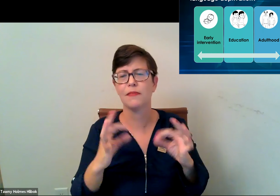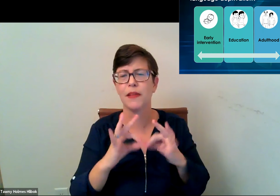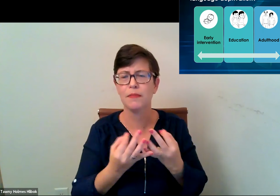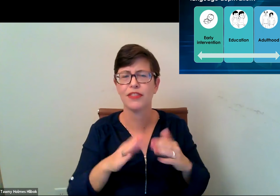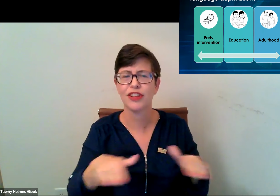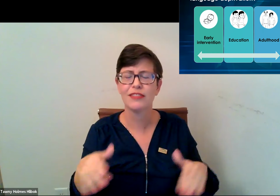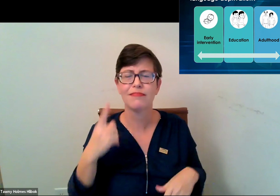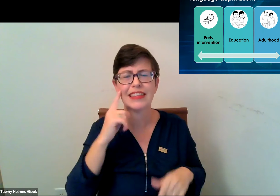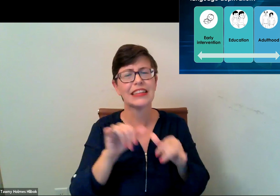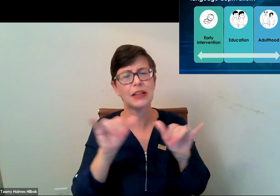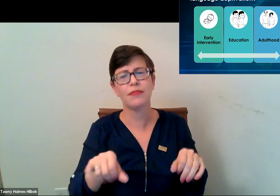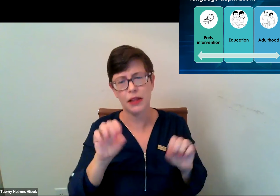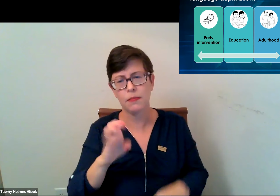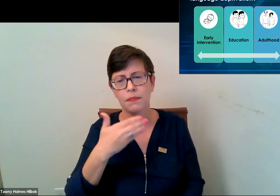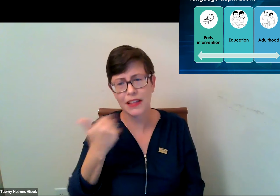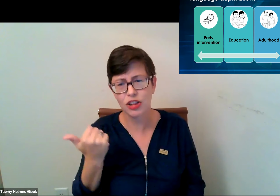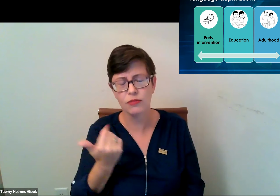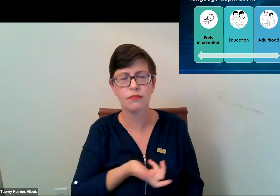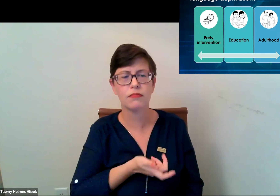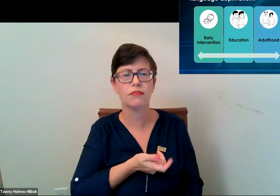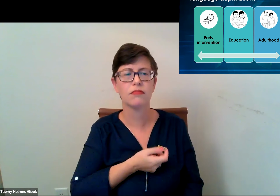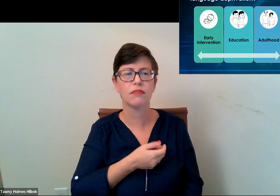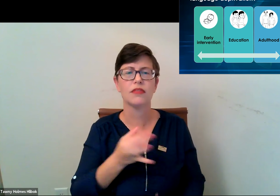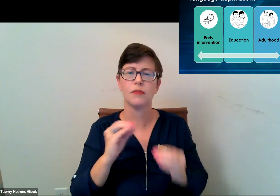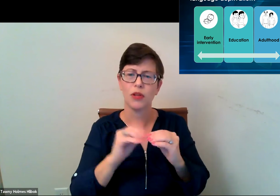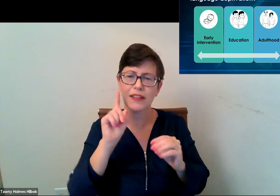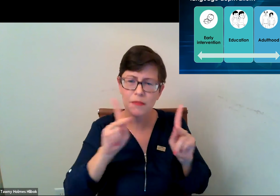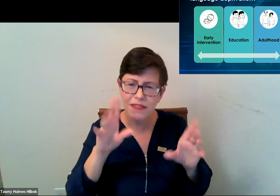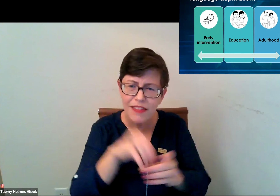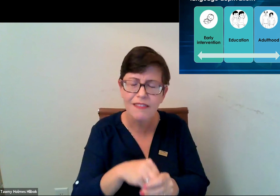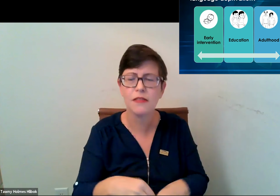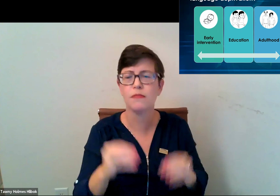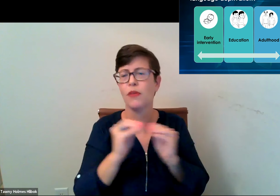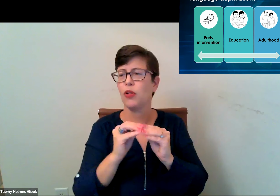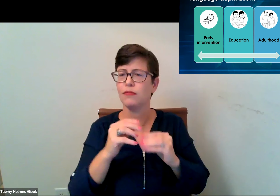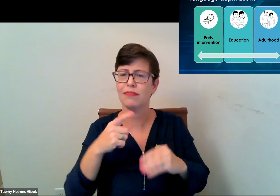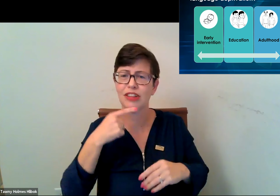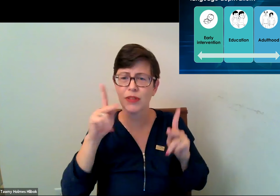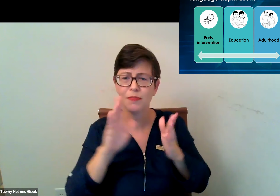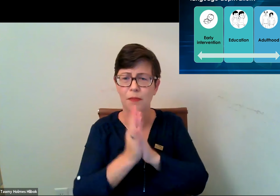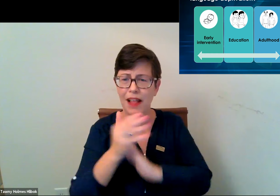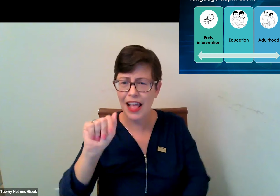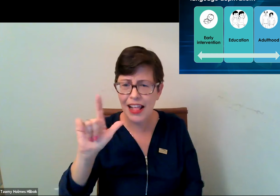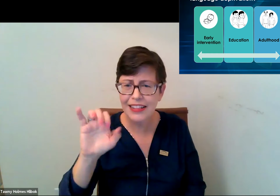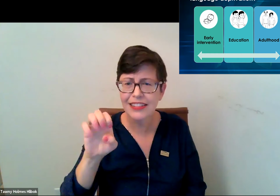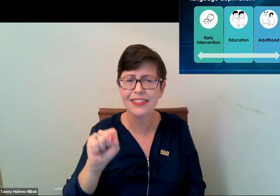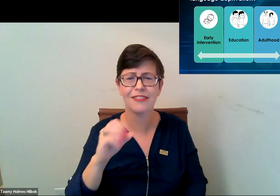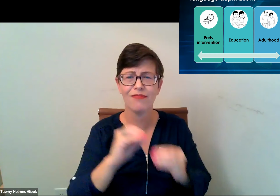So it's very challenging throughout a person's life and within the family, dynamic and we need to do better for people, so the debt, we can have more depth people involved,